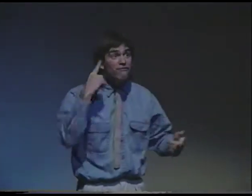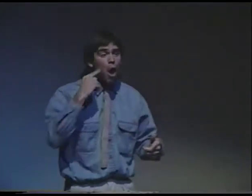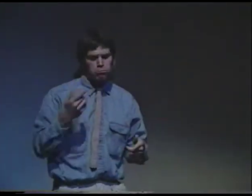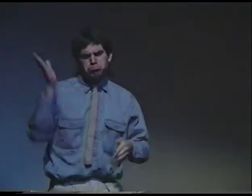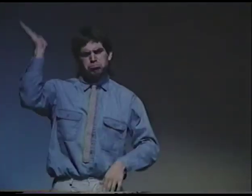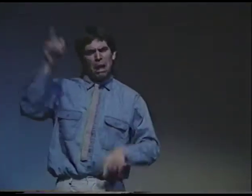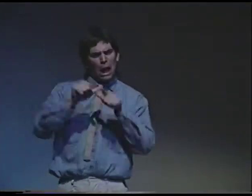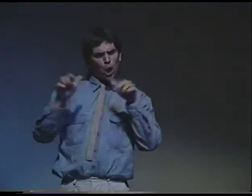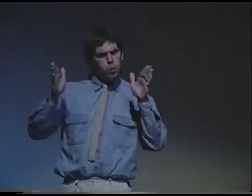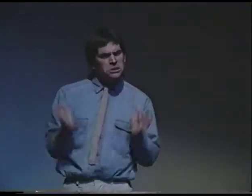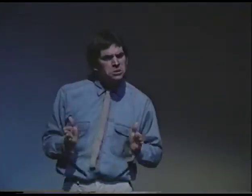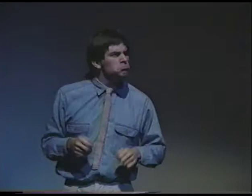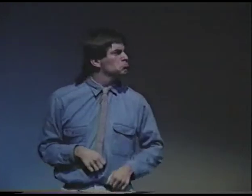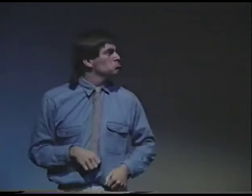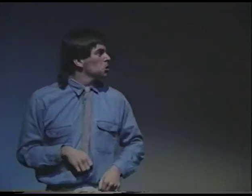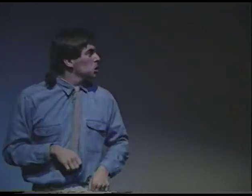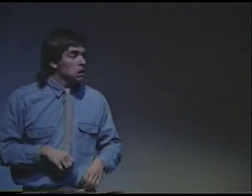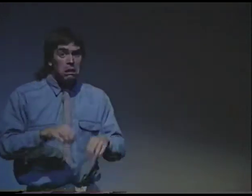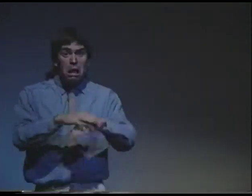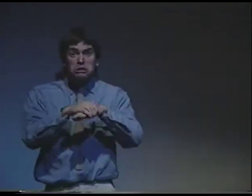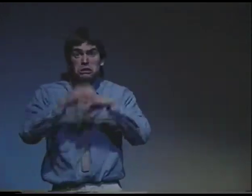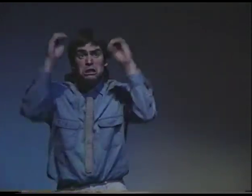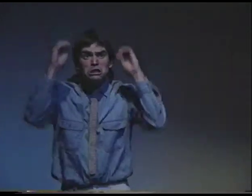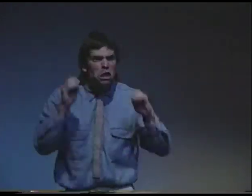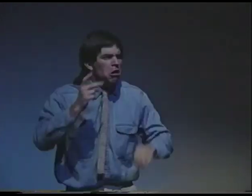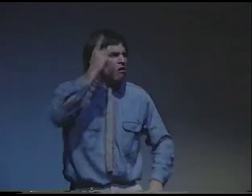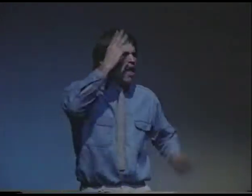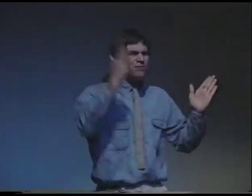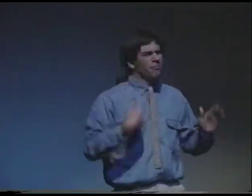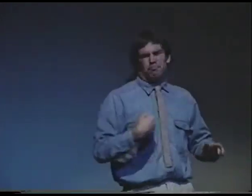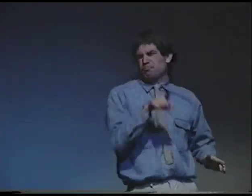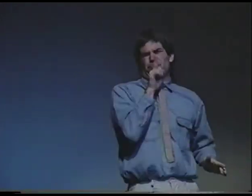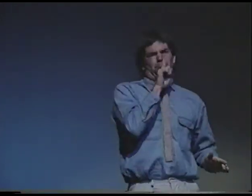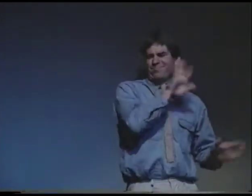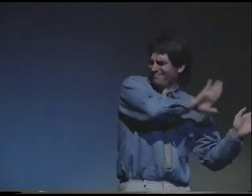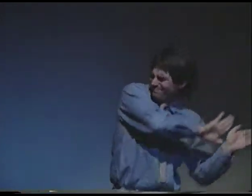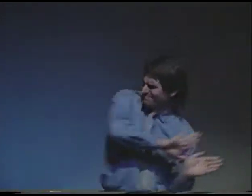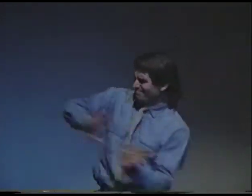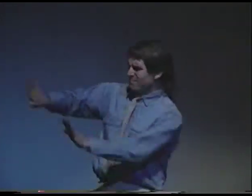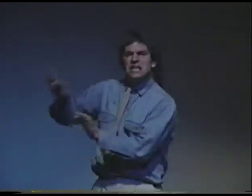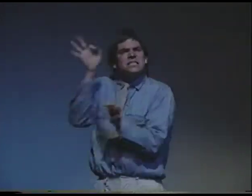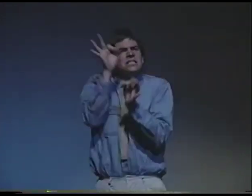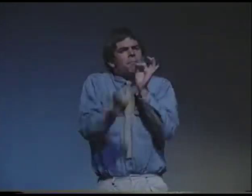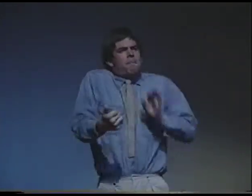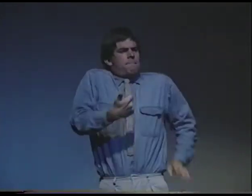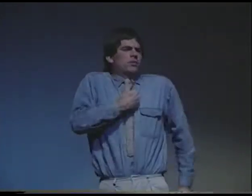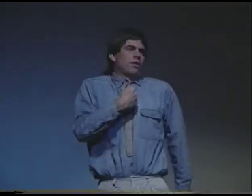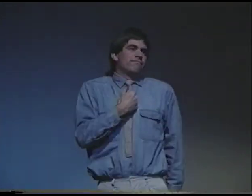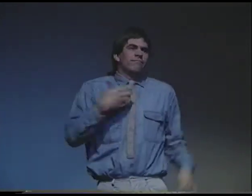have come about since 1983. I'm not a linguist. I'm not an English teacher. I'm not a philosopher.